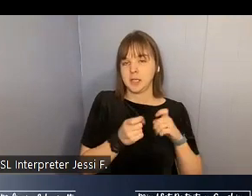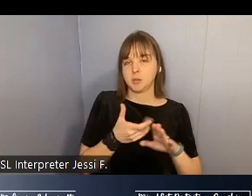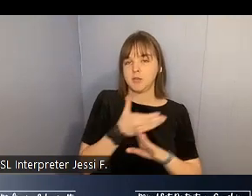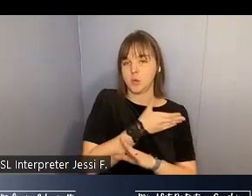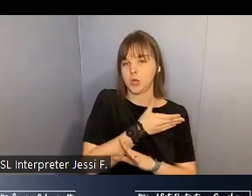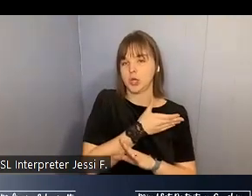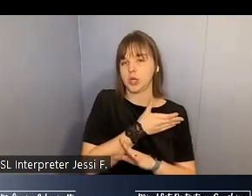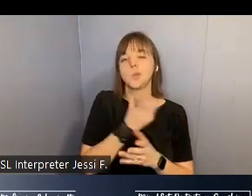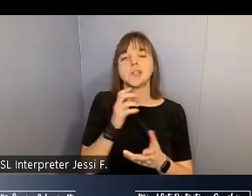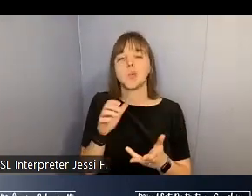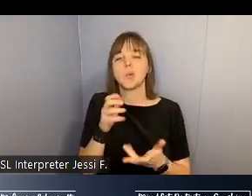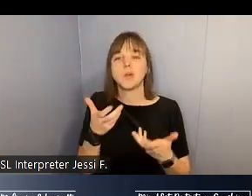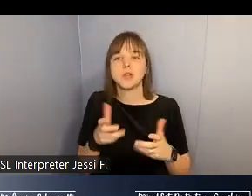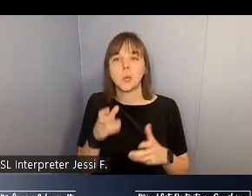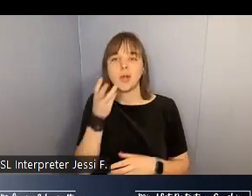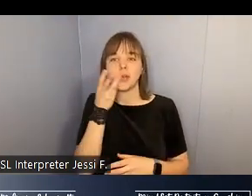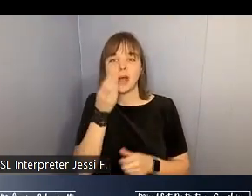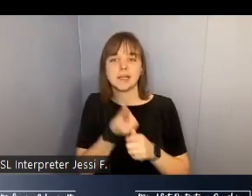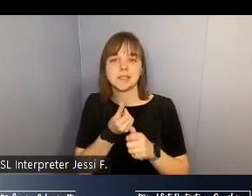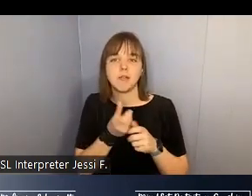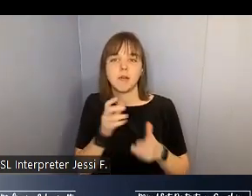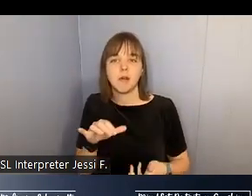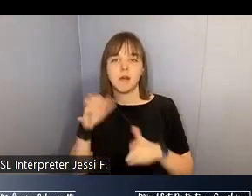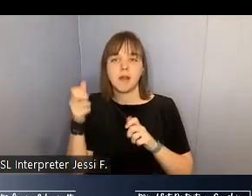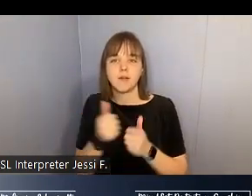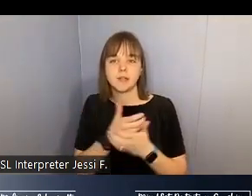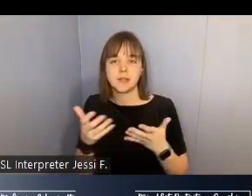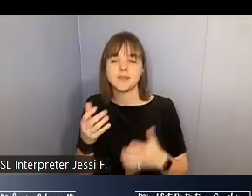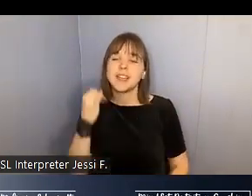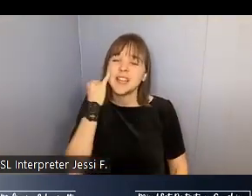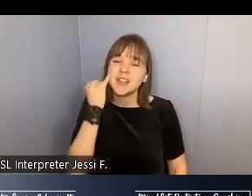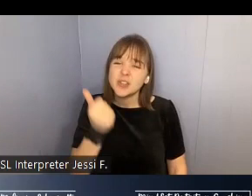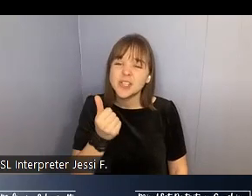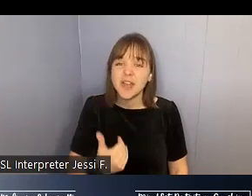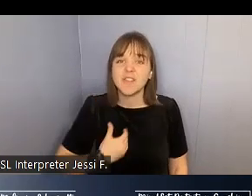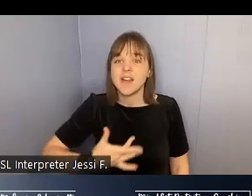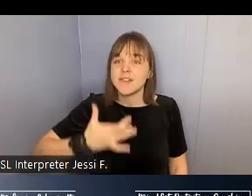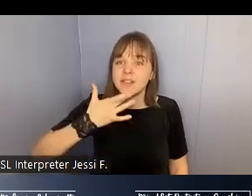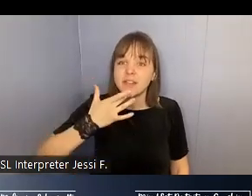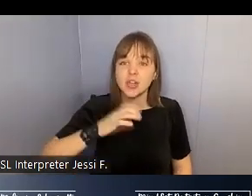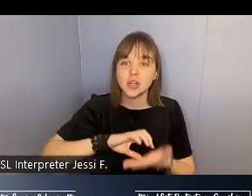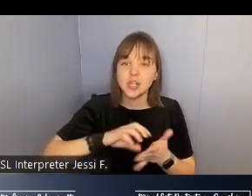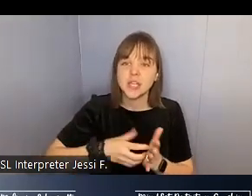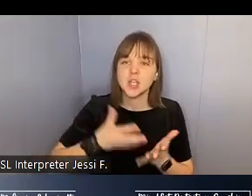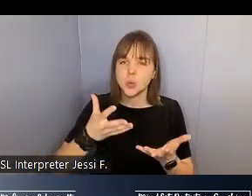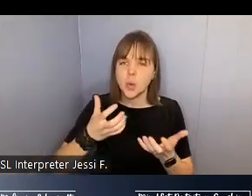If your goal is to eat your favorite cookie after dinner every single night, well then let's look at-- is it one cookie?